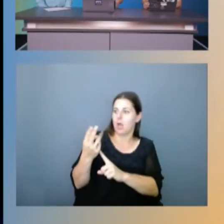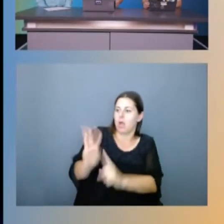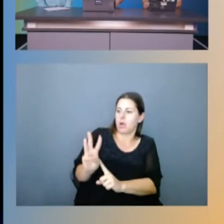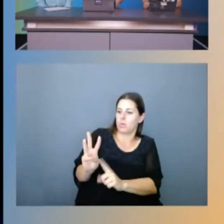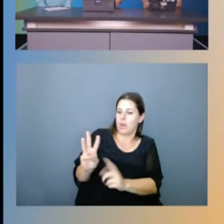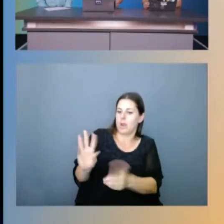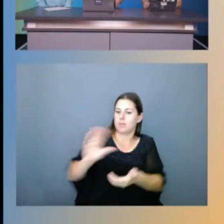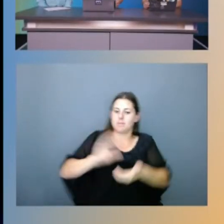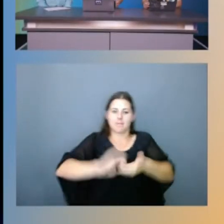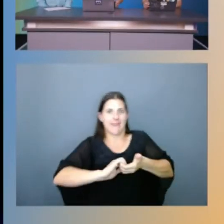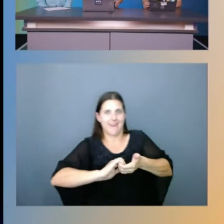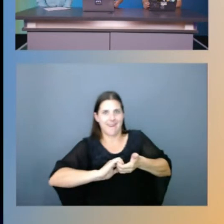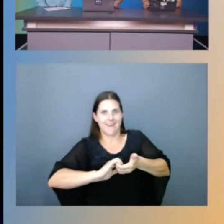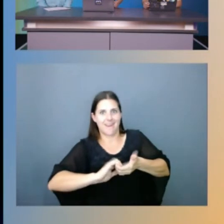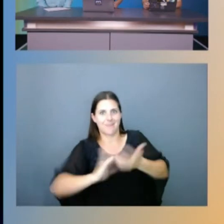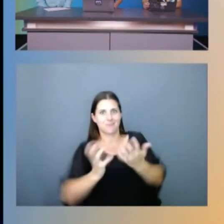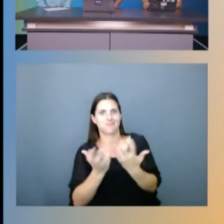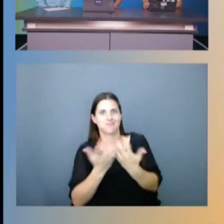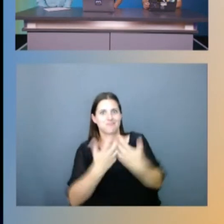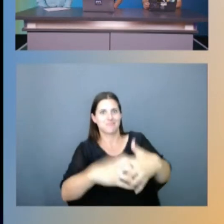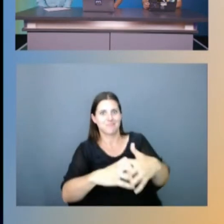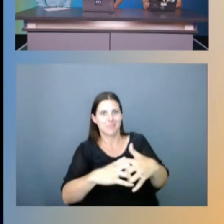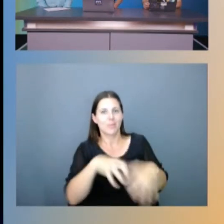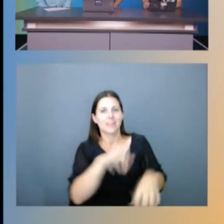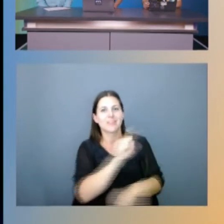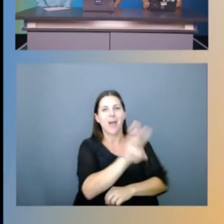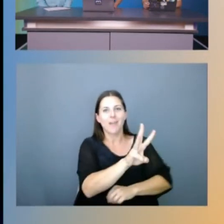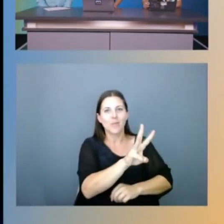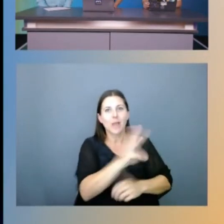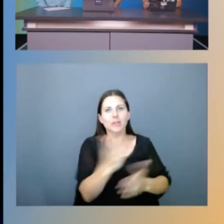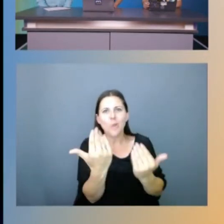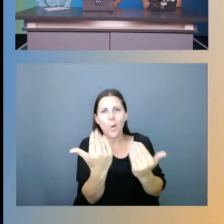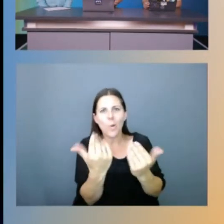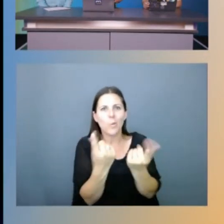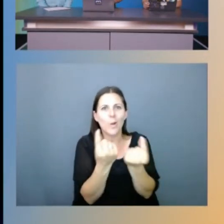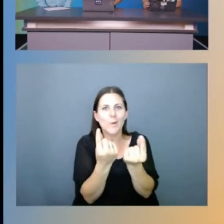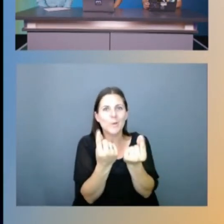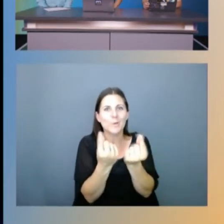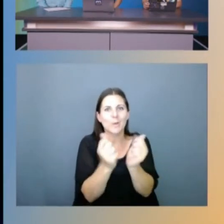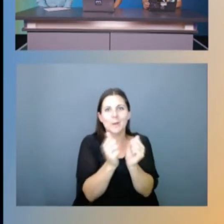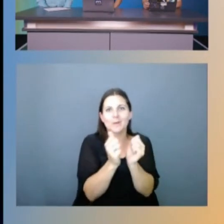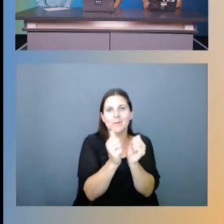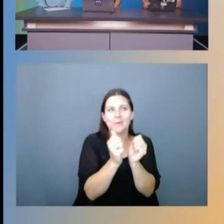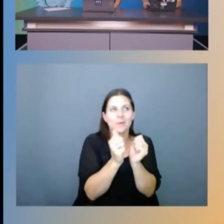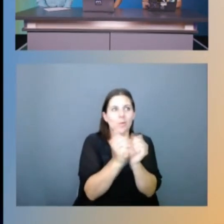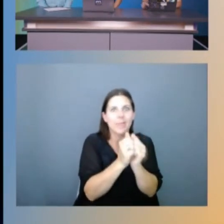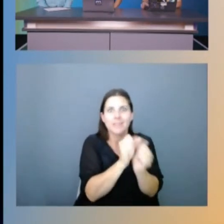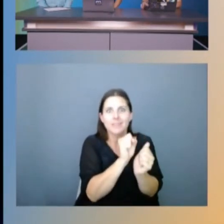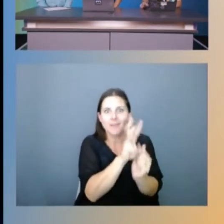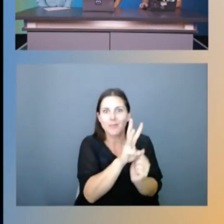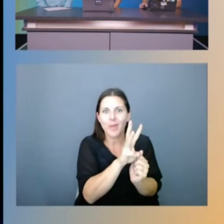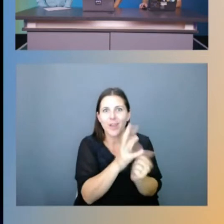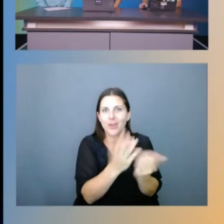So can you talk a little bit about what we're doing in terms of the software and the SDKs?